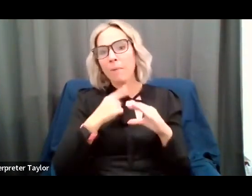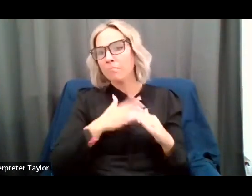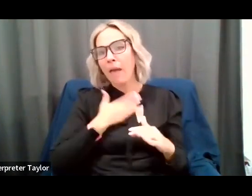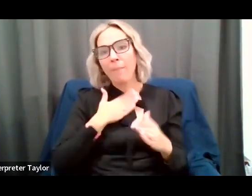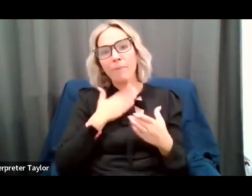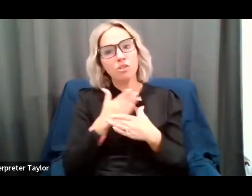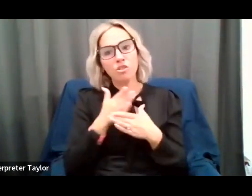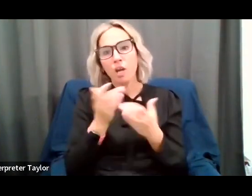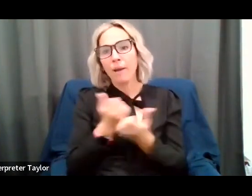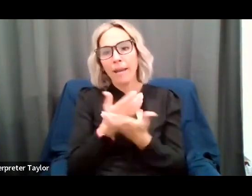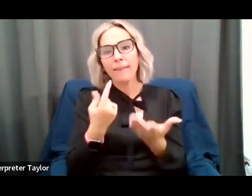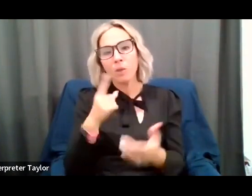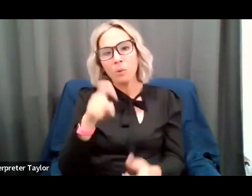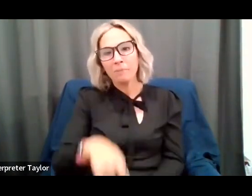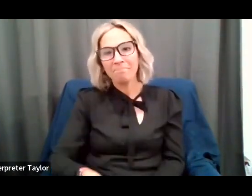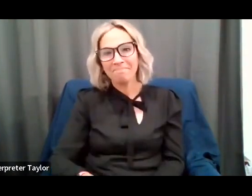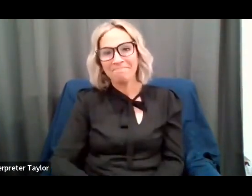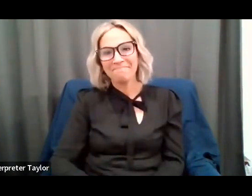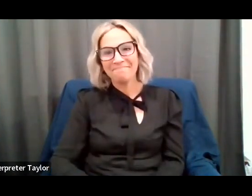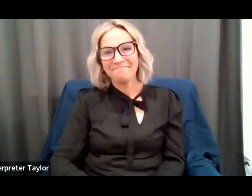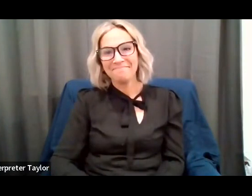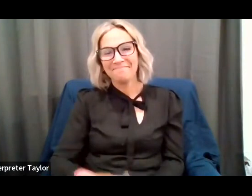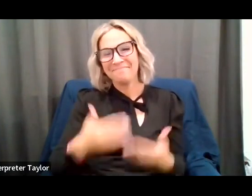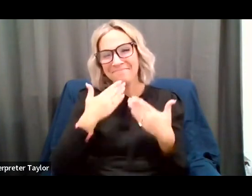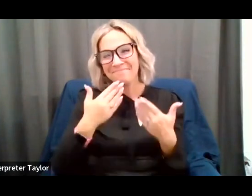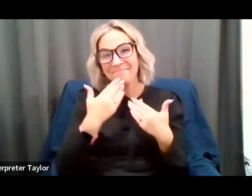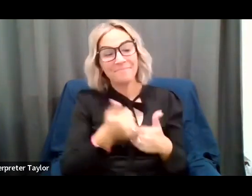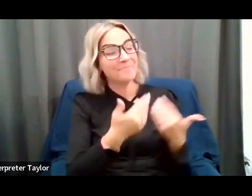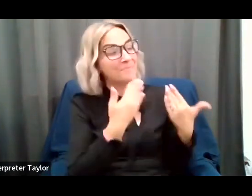anything with you, so thank you. Thank you.